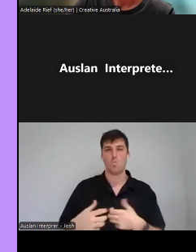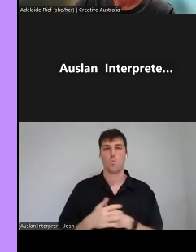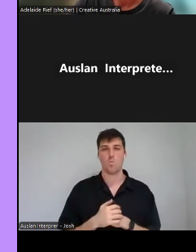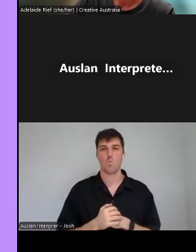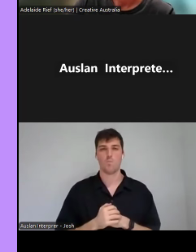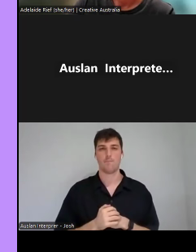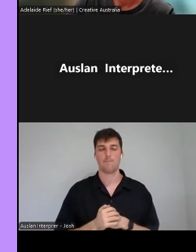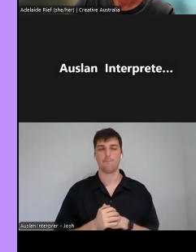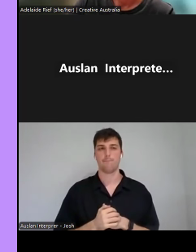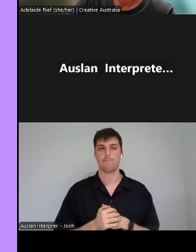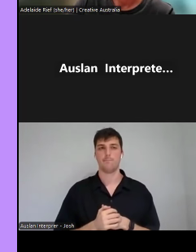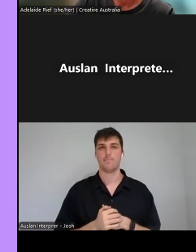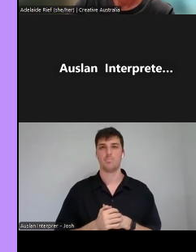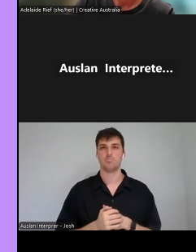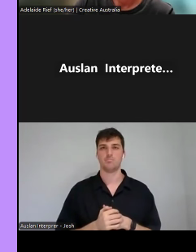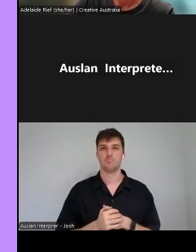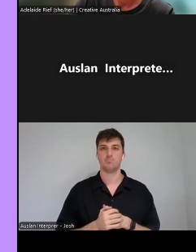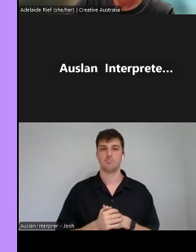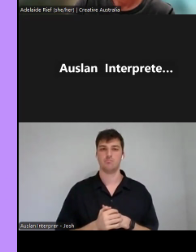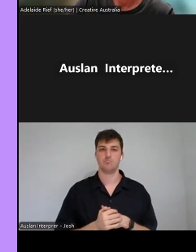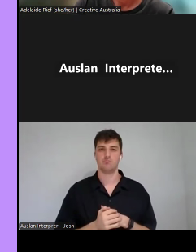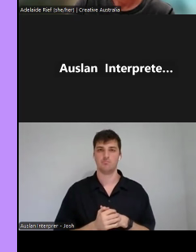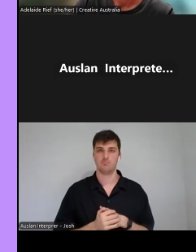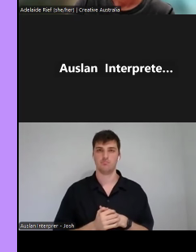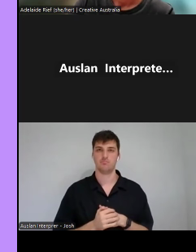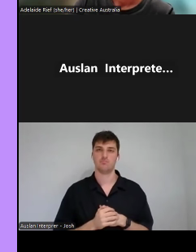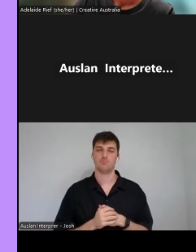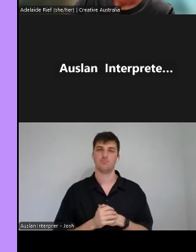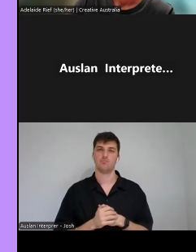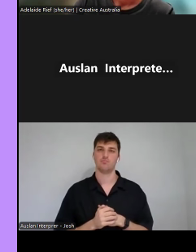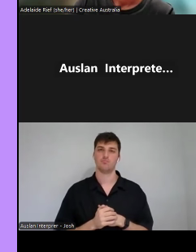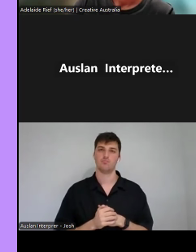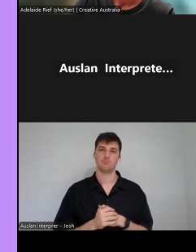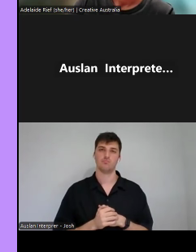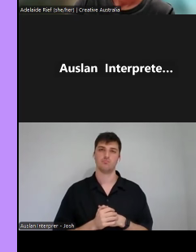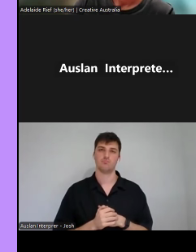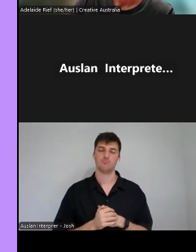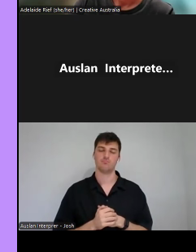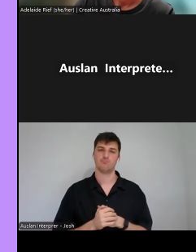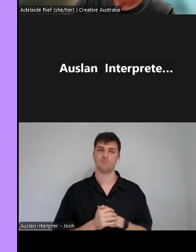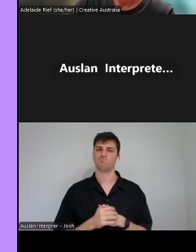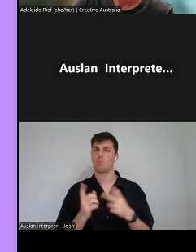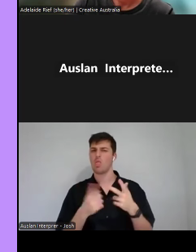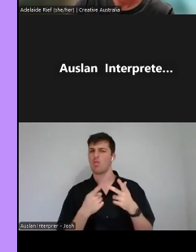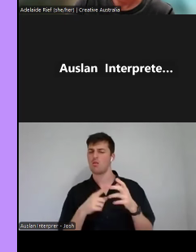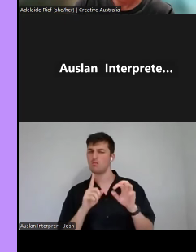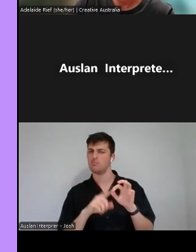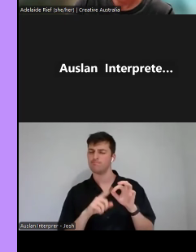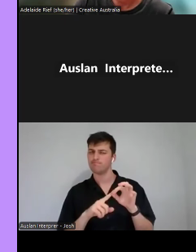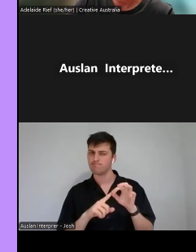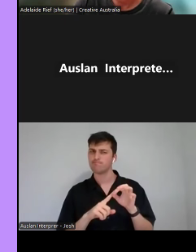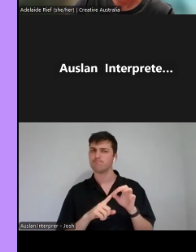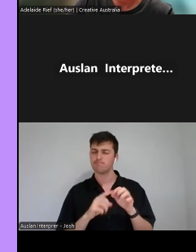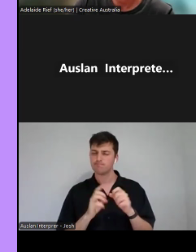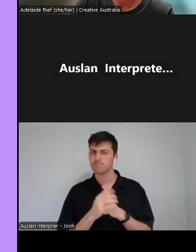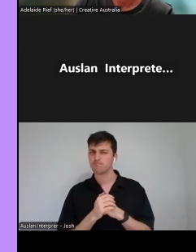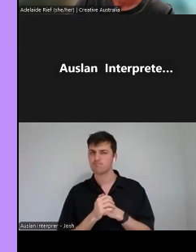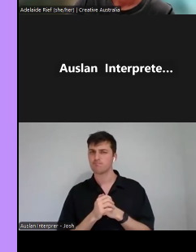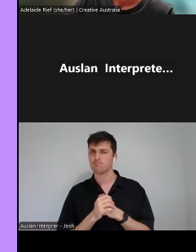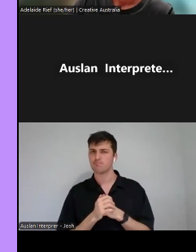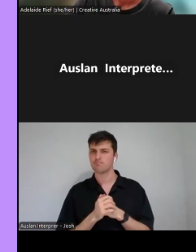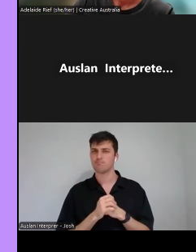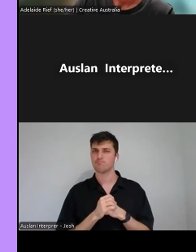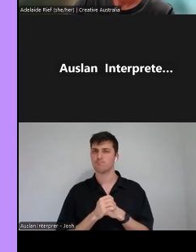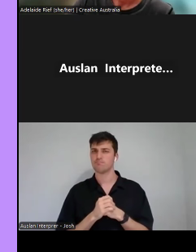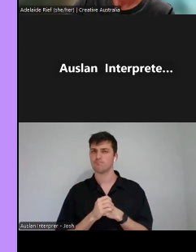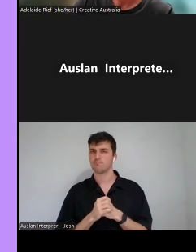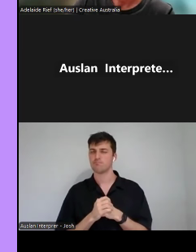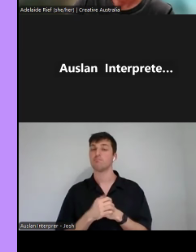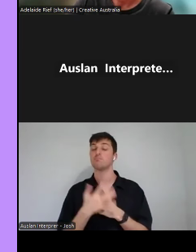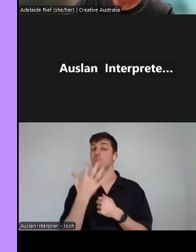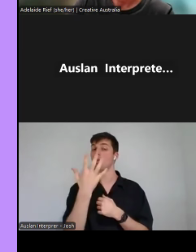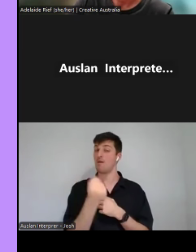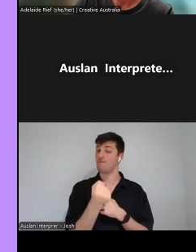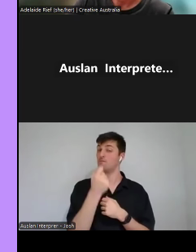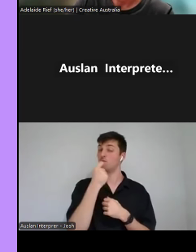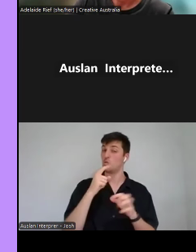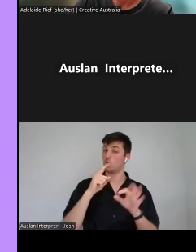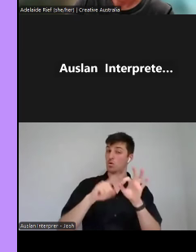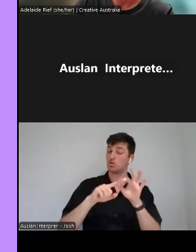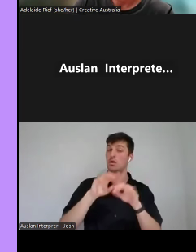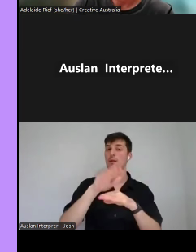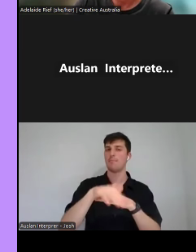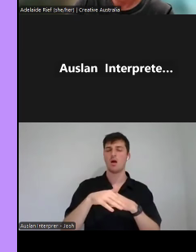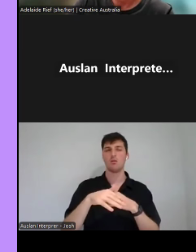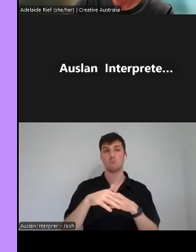All right. There is a couple of questions about whether or not applying for this fund will